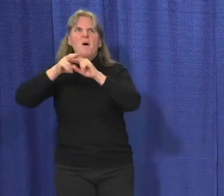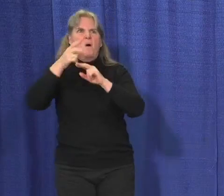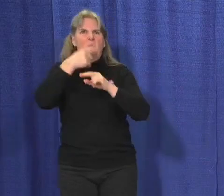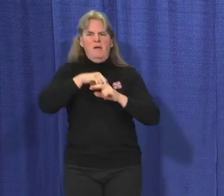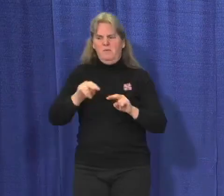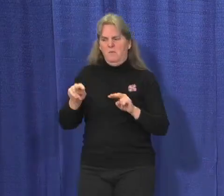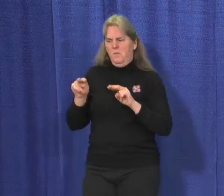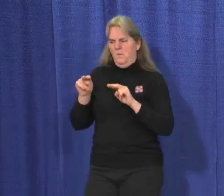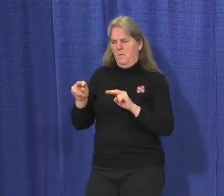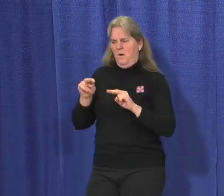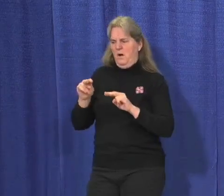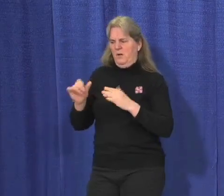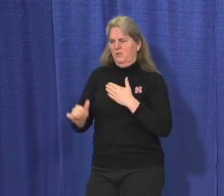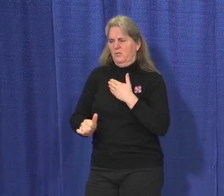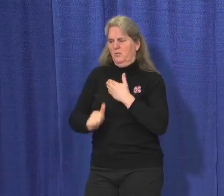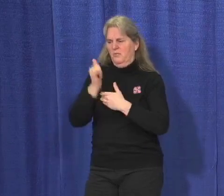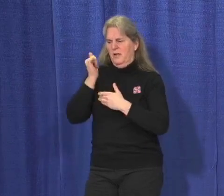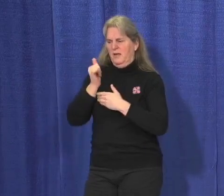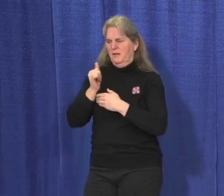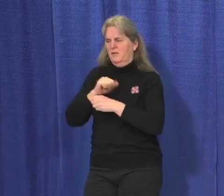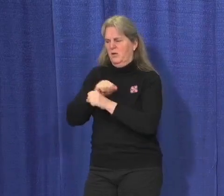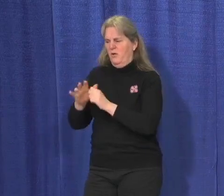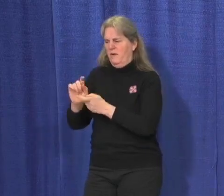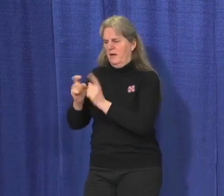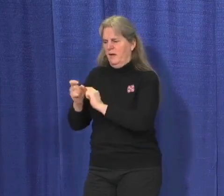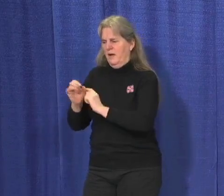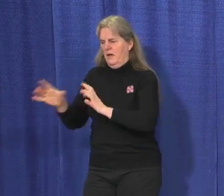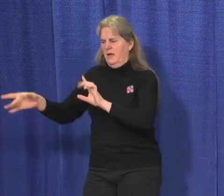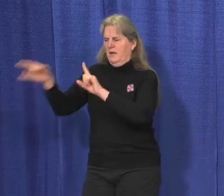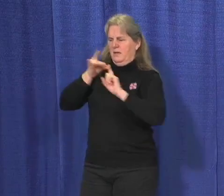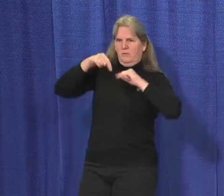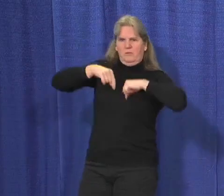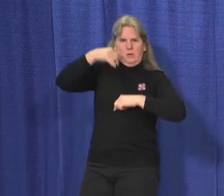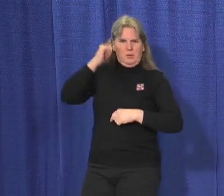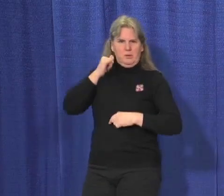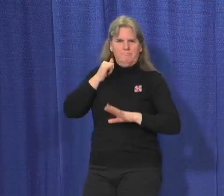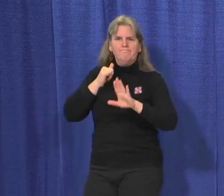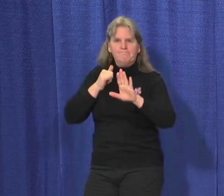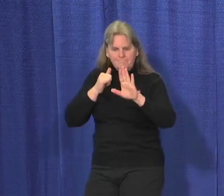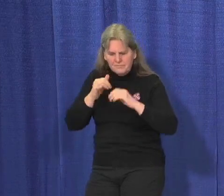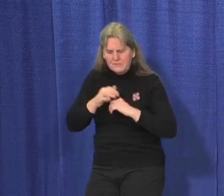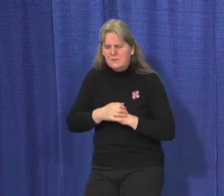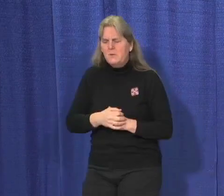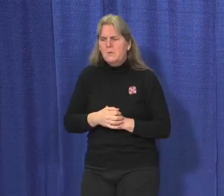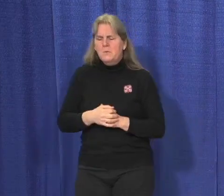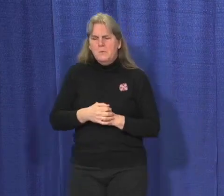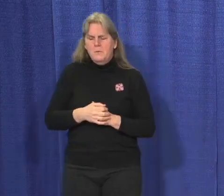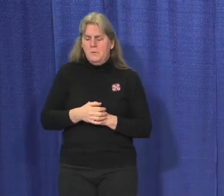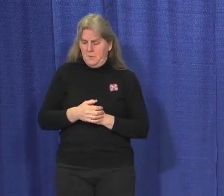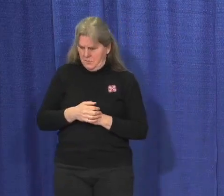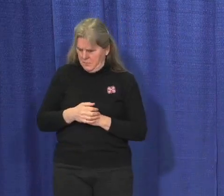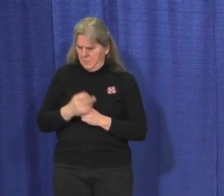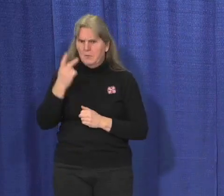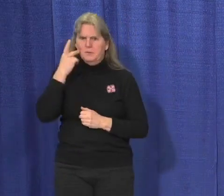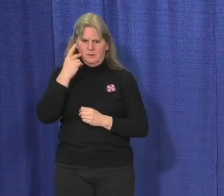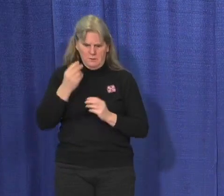remain concerned about their risk of importation of variants into YUKON. The growing presence is